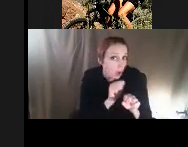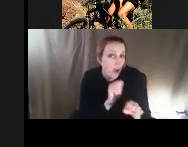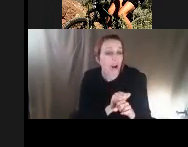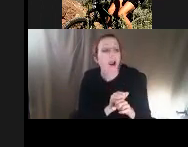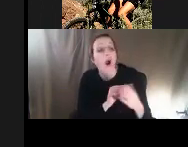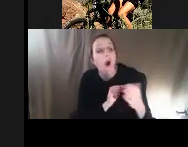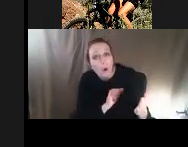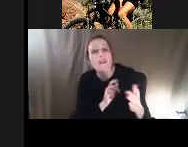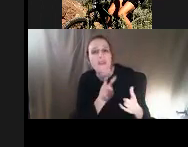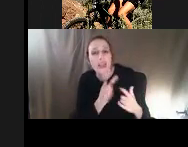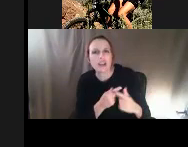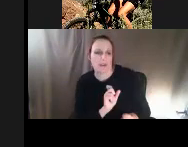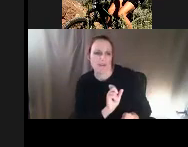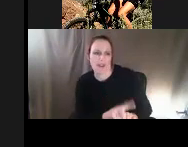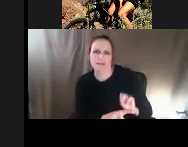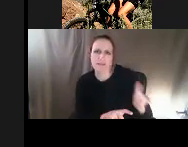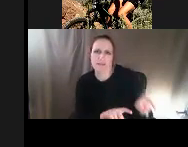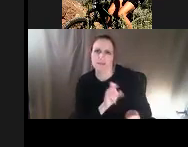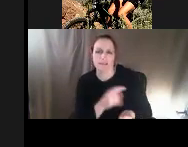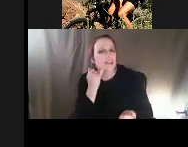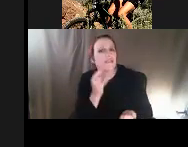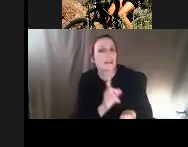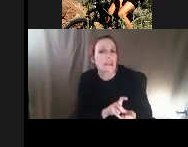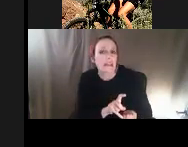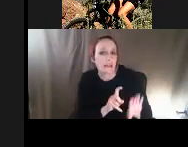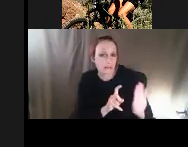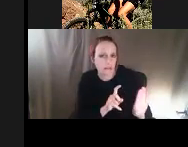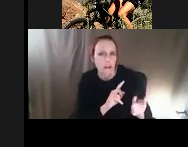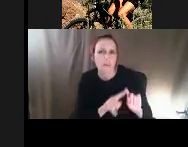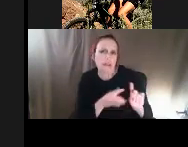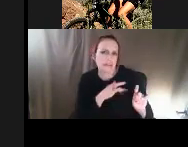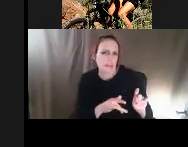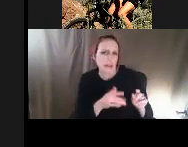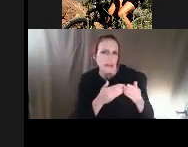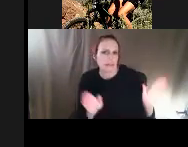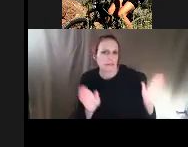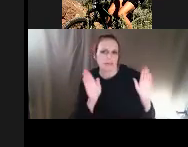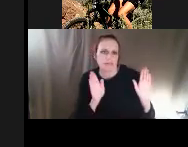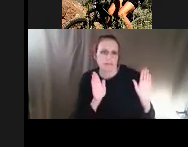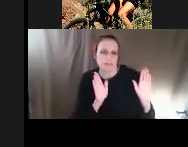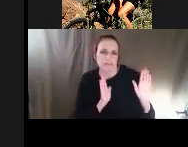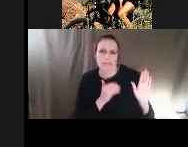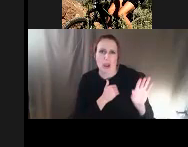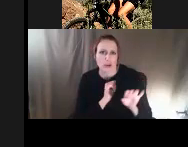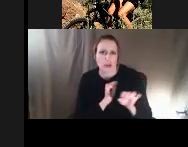specifics if it's needed, but in general, our job as professionals is supposed to know a little bit of